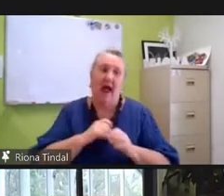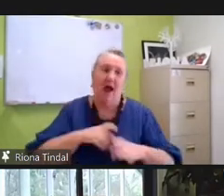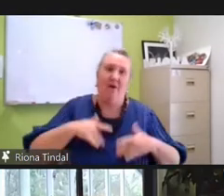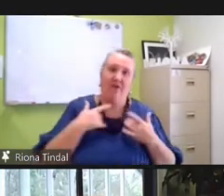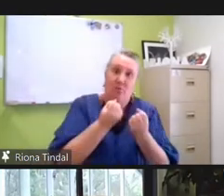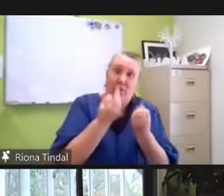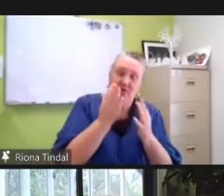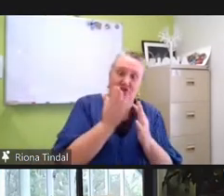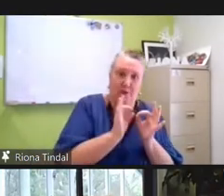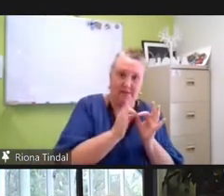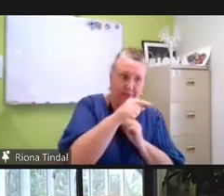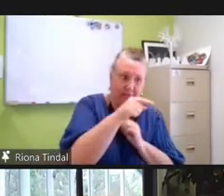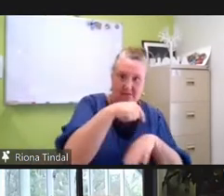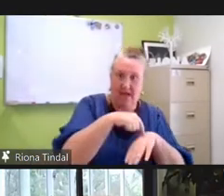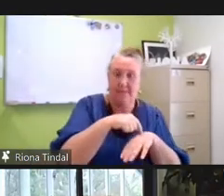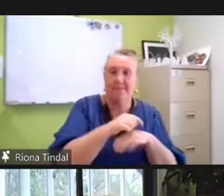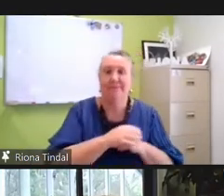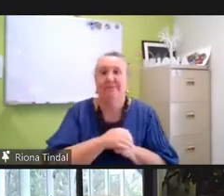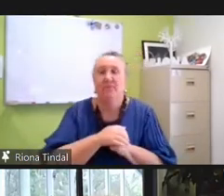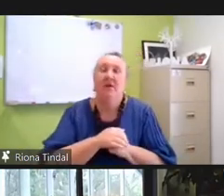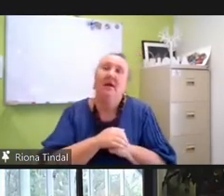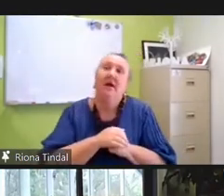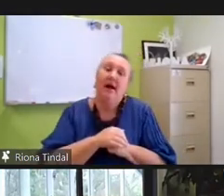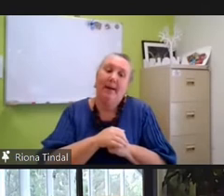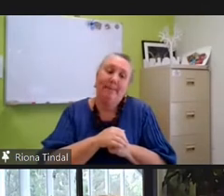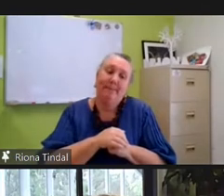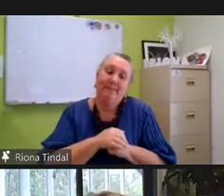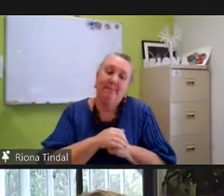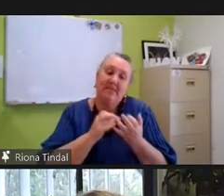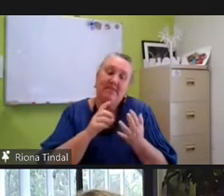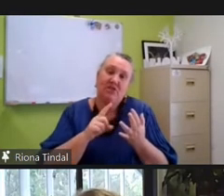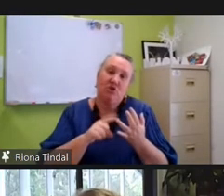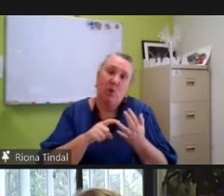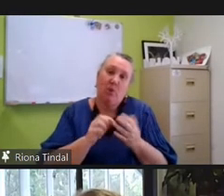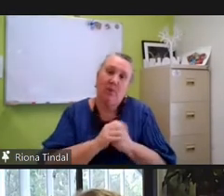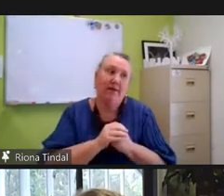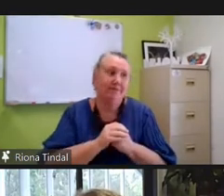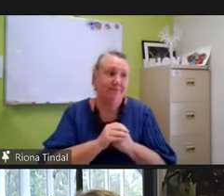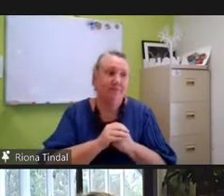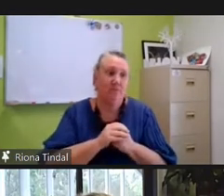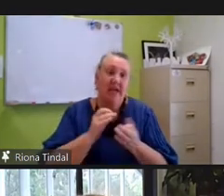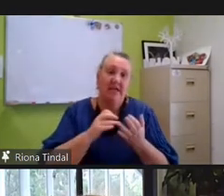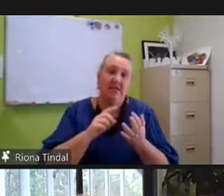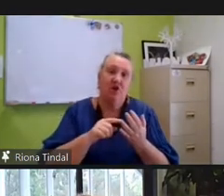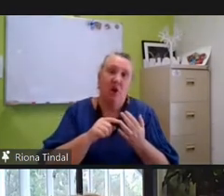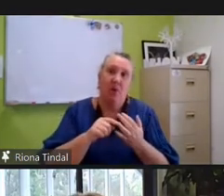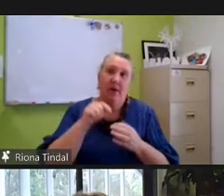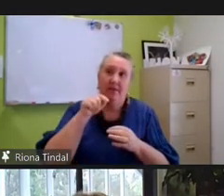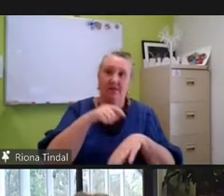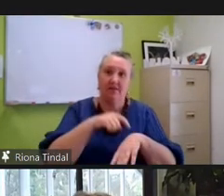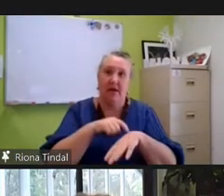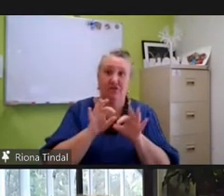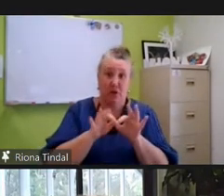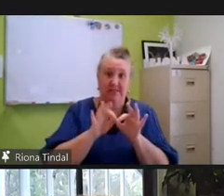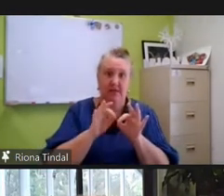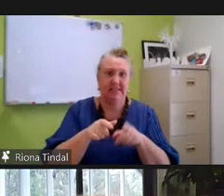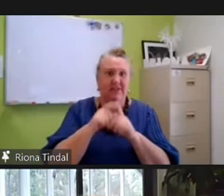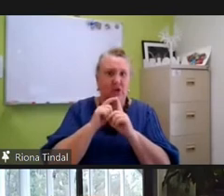valued through interpreting, what it was like without interpreters at that time. At that time,